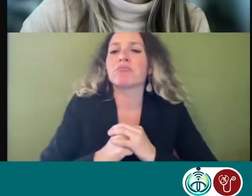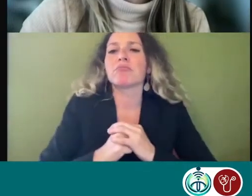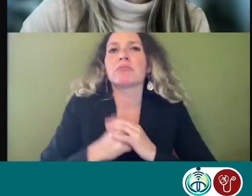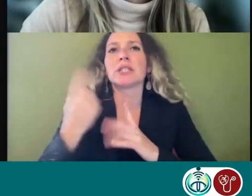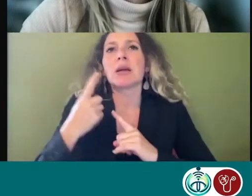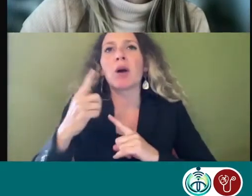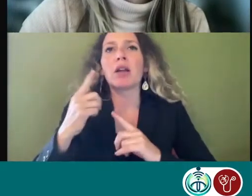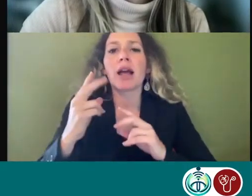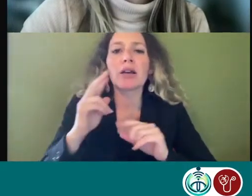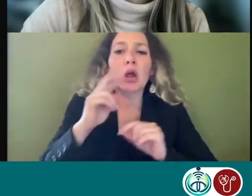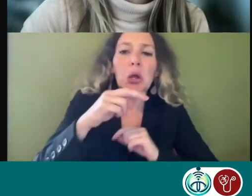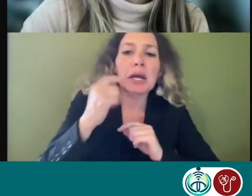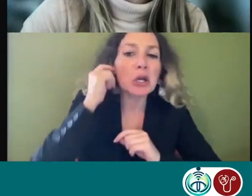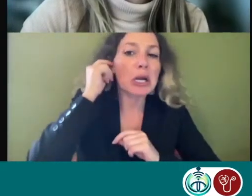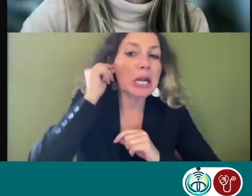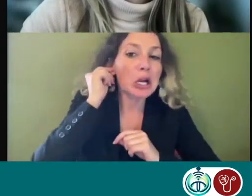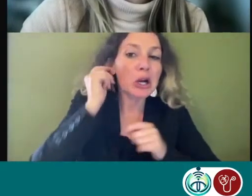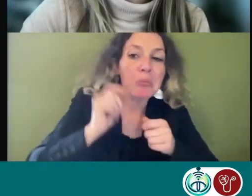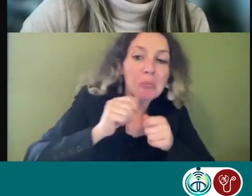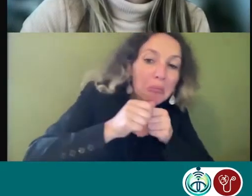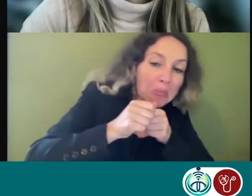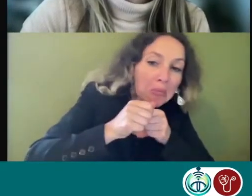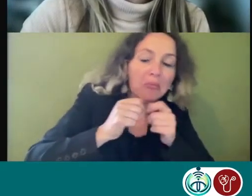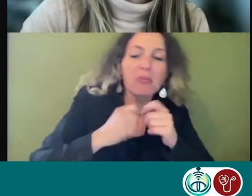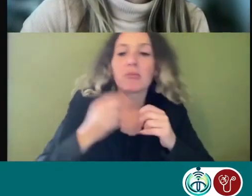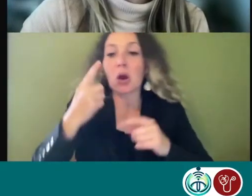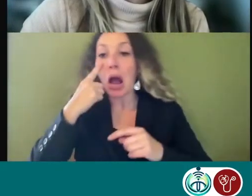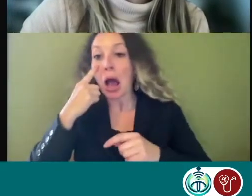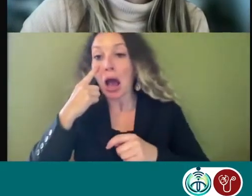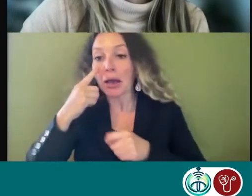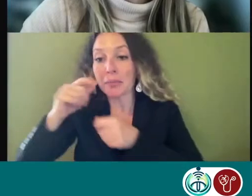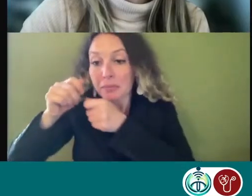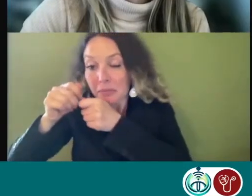someone looking in your eyes, someone doing physical therapy. Several parents said they